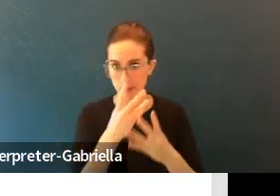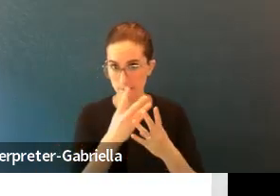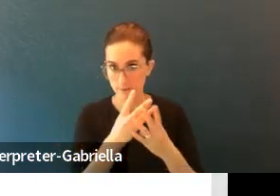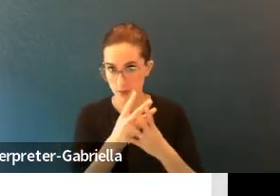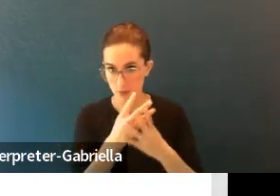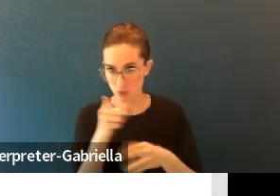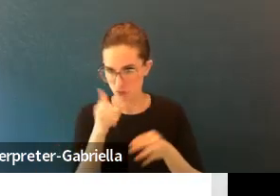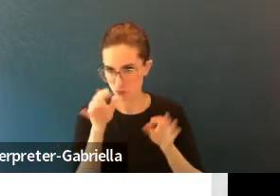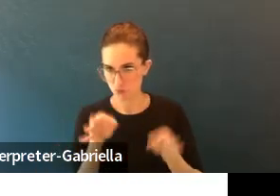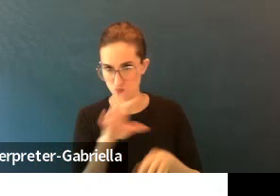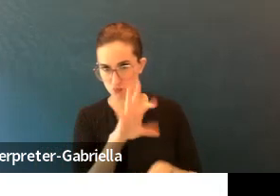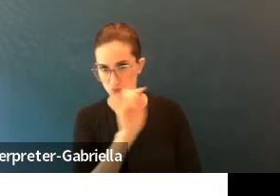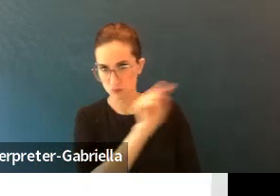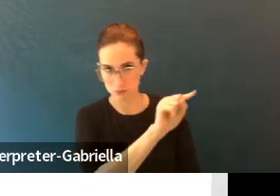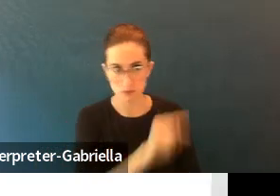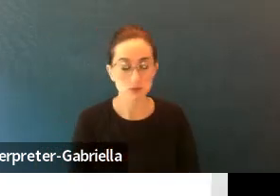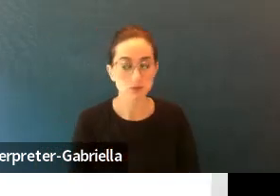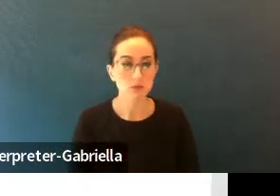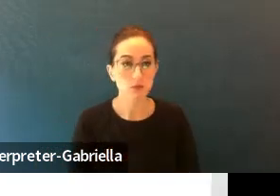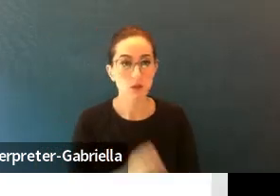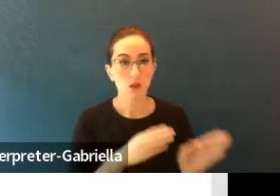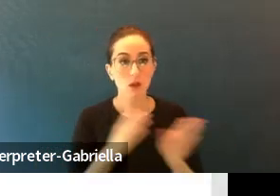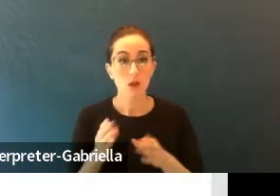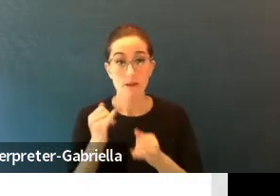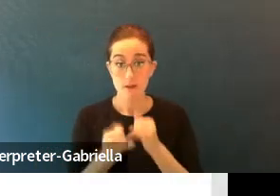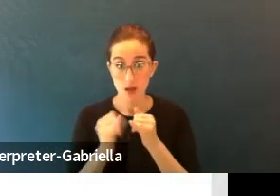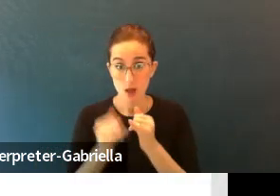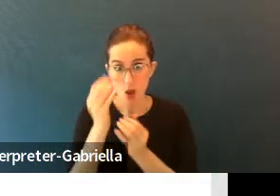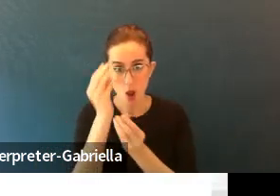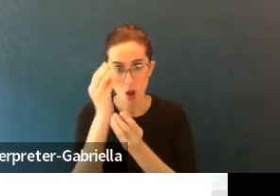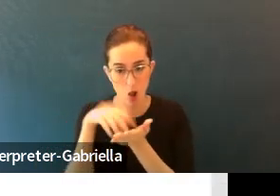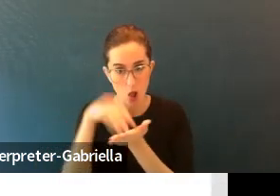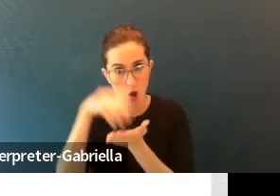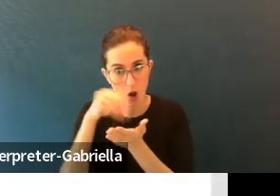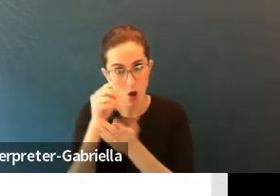So our final learning objectives demonstrate how to download information.